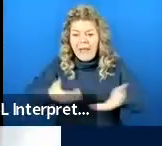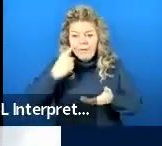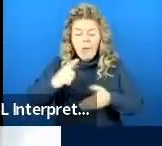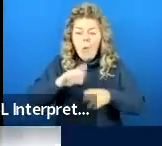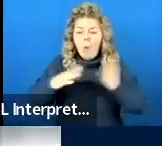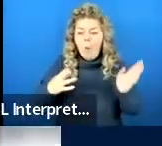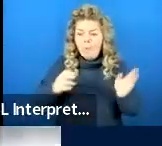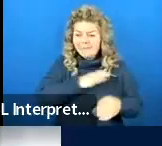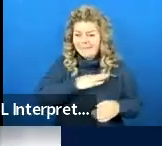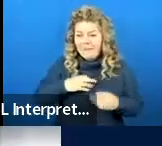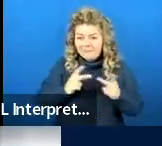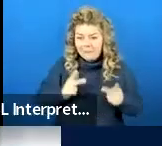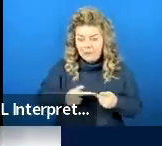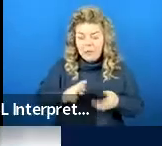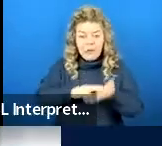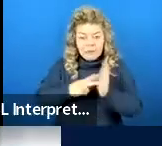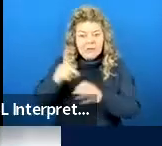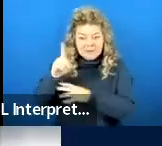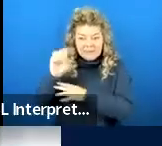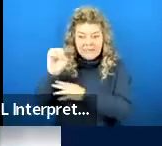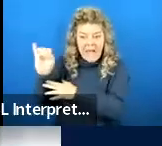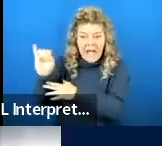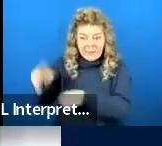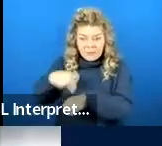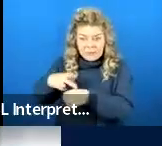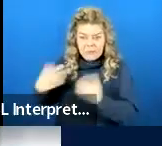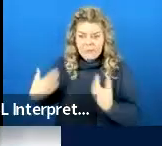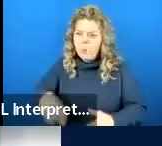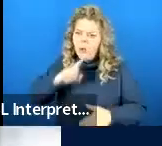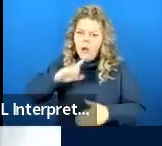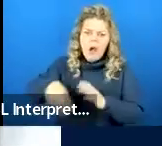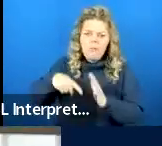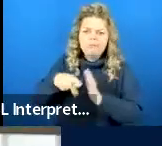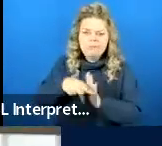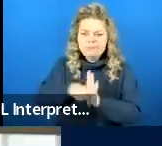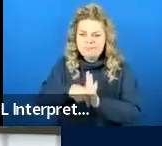and that means weaving DEI principles into everything we do on a daily basis.